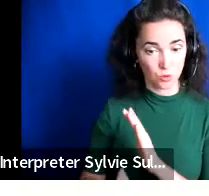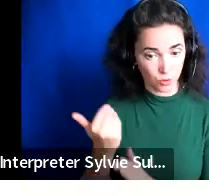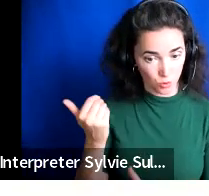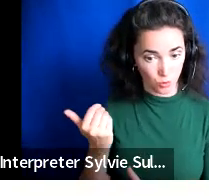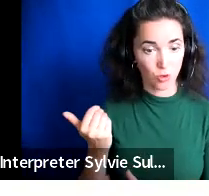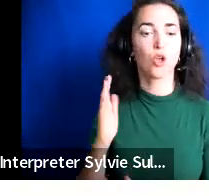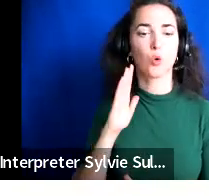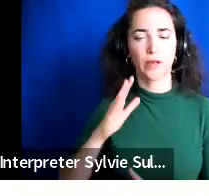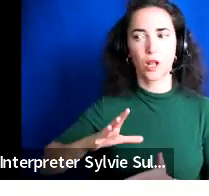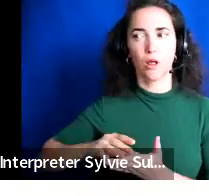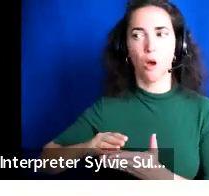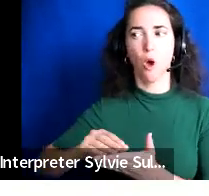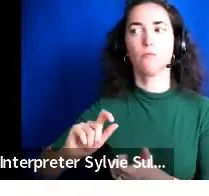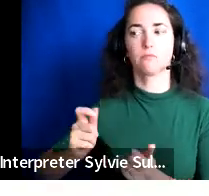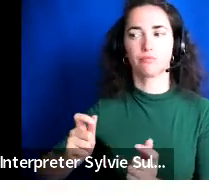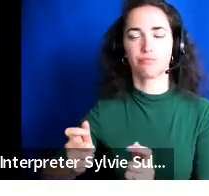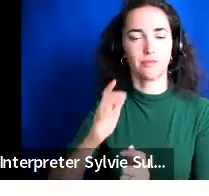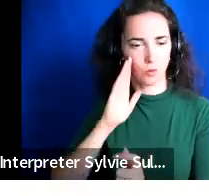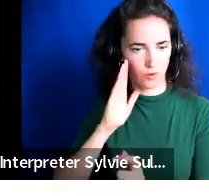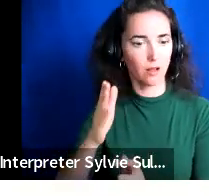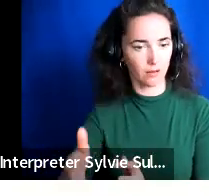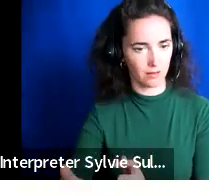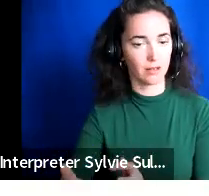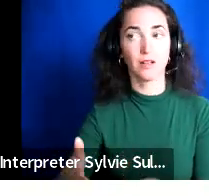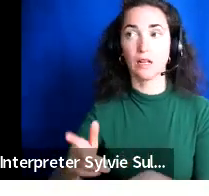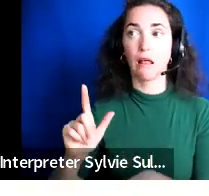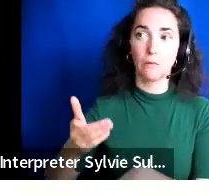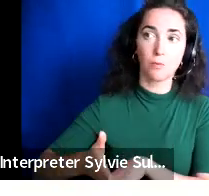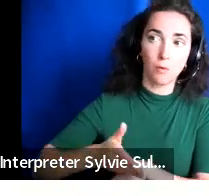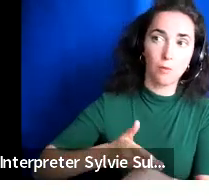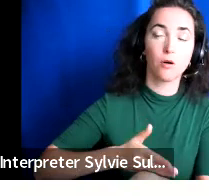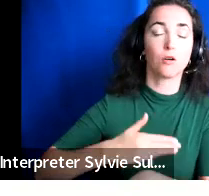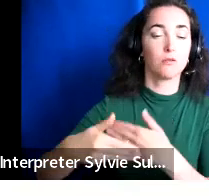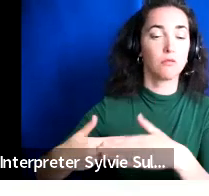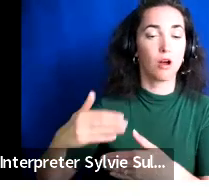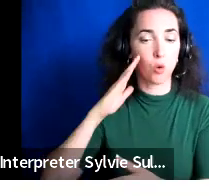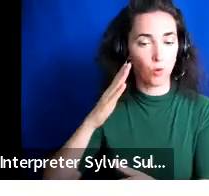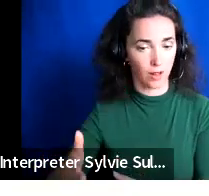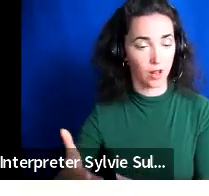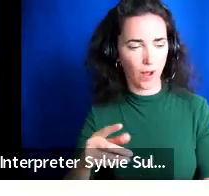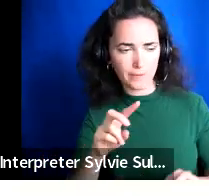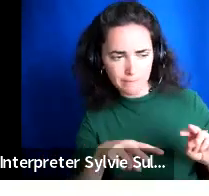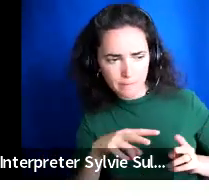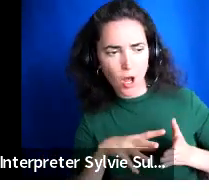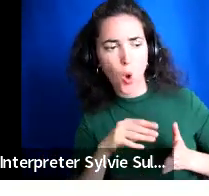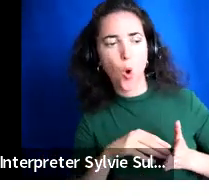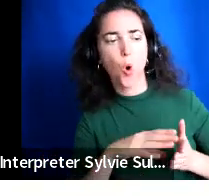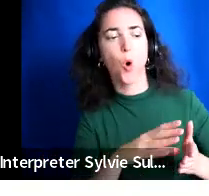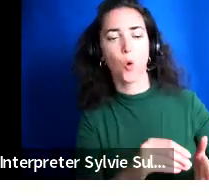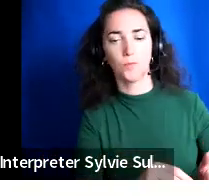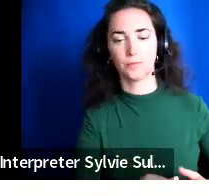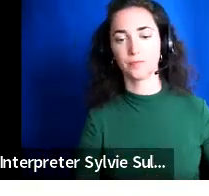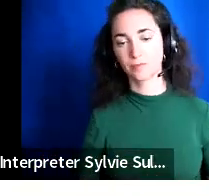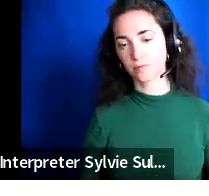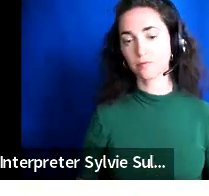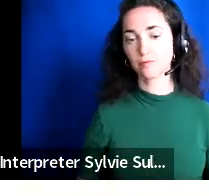There's gonna we know there are going to be lots of lessons learned There's going to be lots of changes and improvements along the way, as we learn lessons with implementation and there's going to be ongoing training